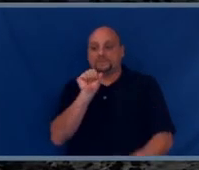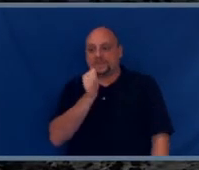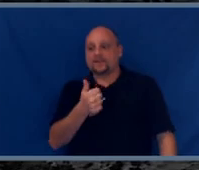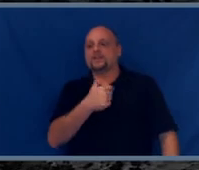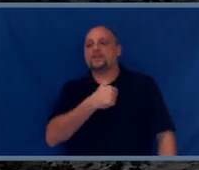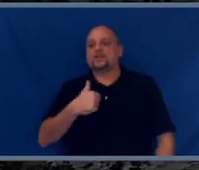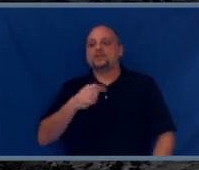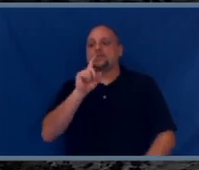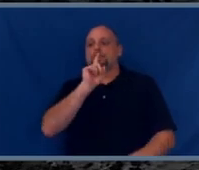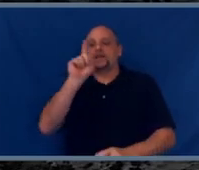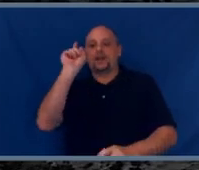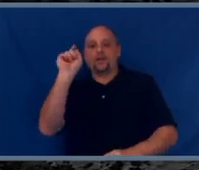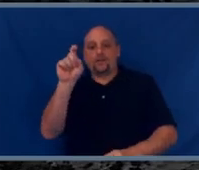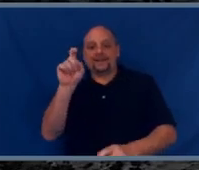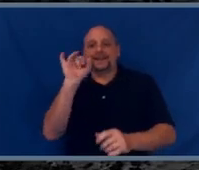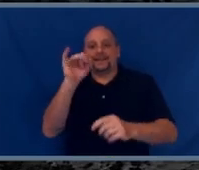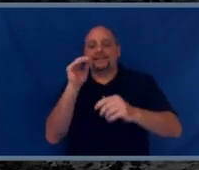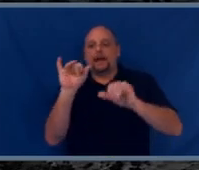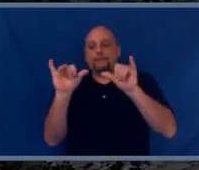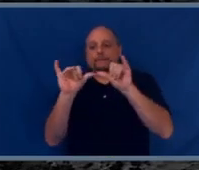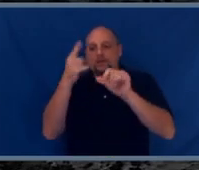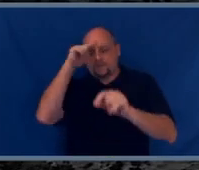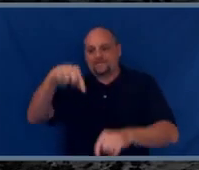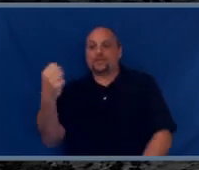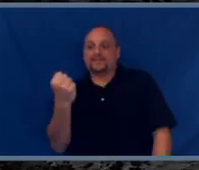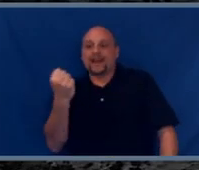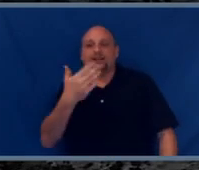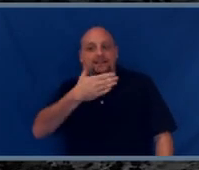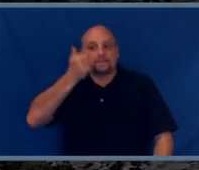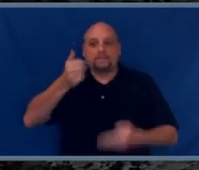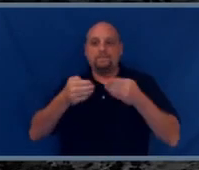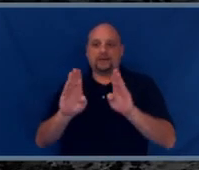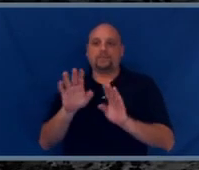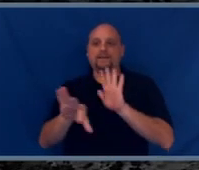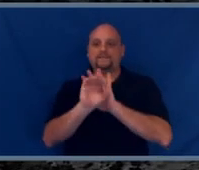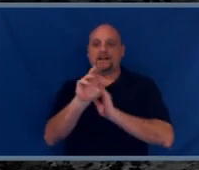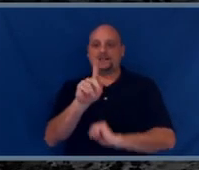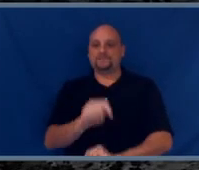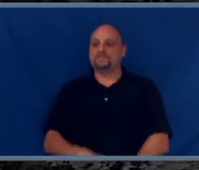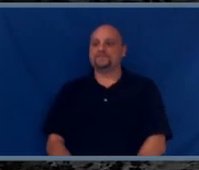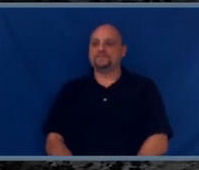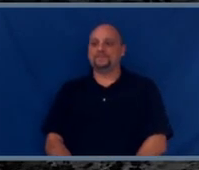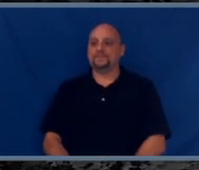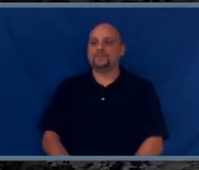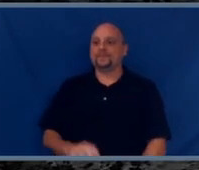MEASUREMENT. WE ARE REALLY WAITING FOR THE SAMPLE MASS MEASUREMENT ON SATURDAY.